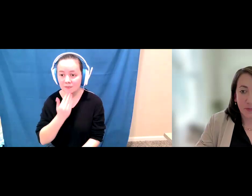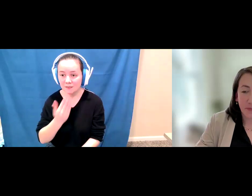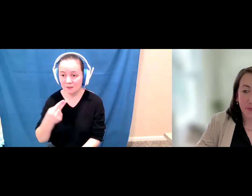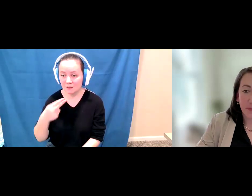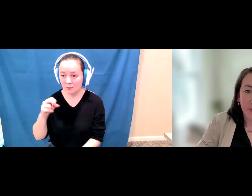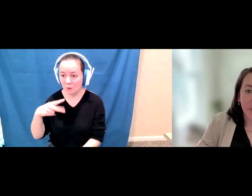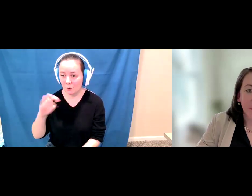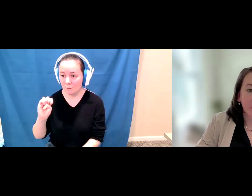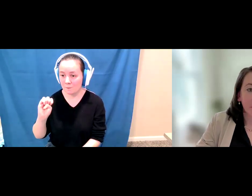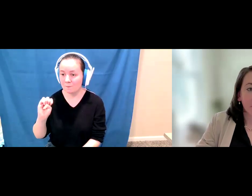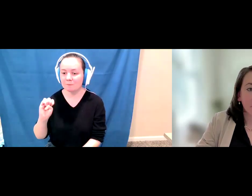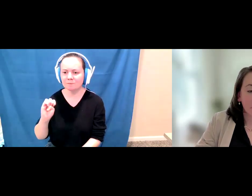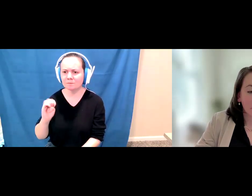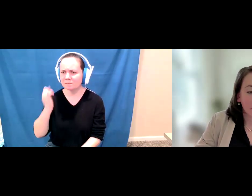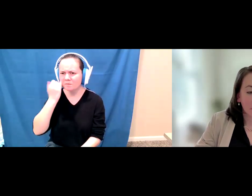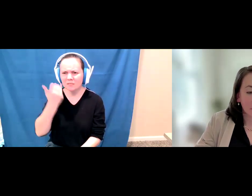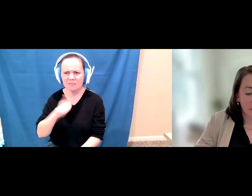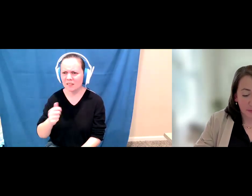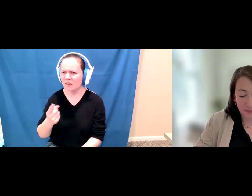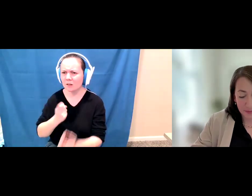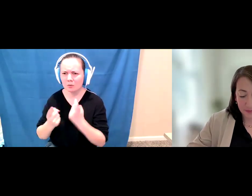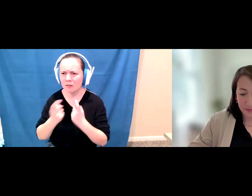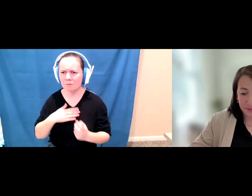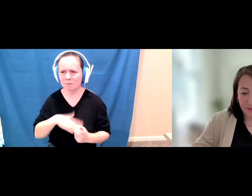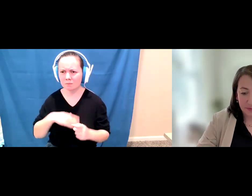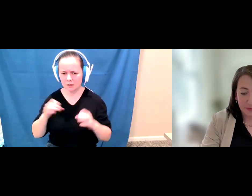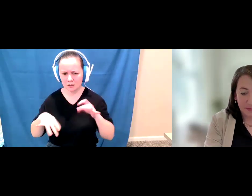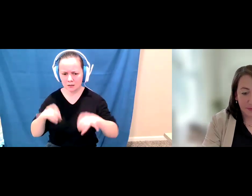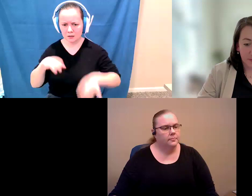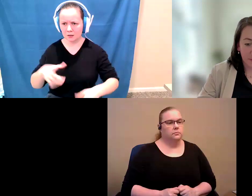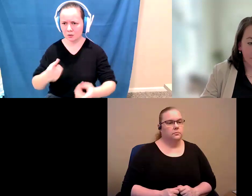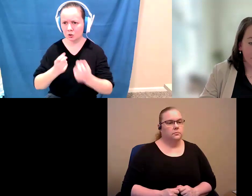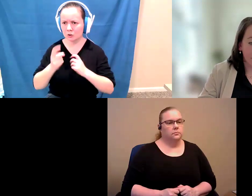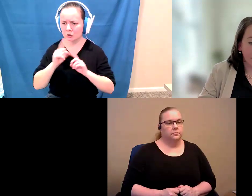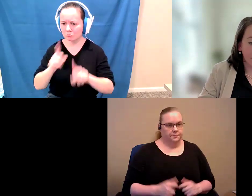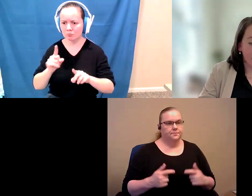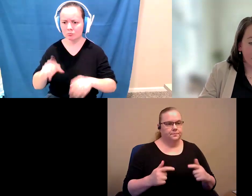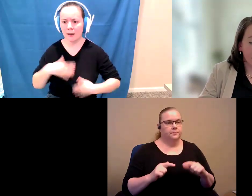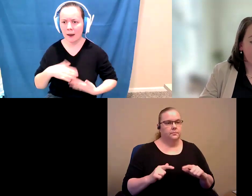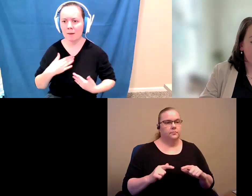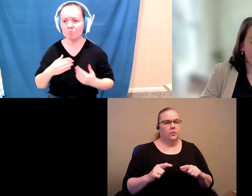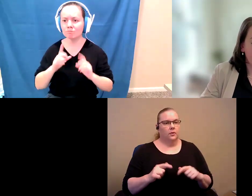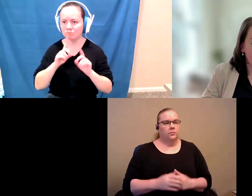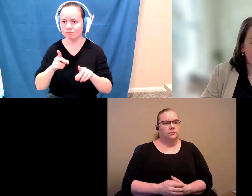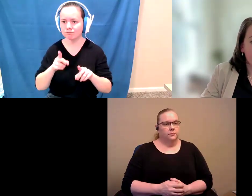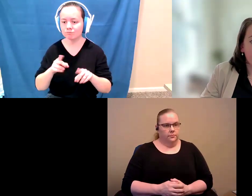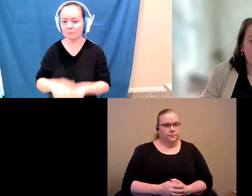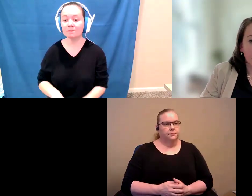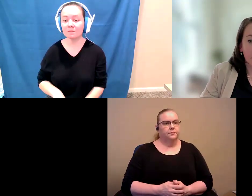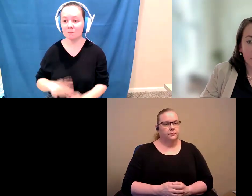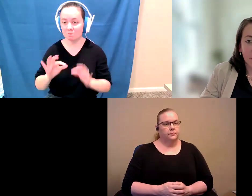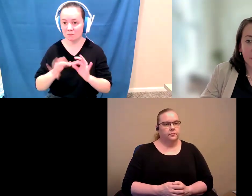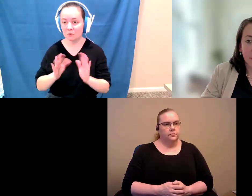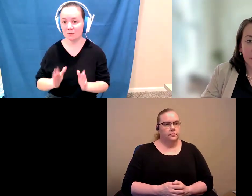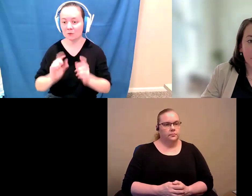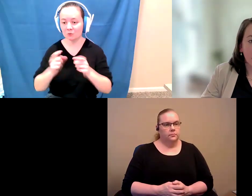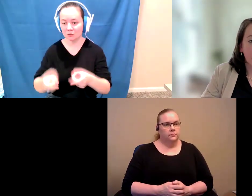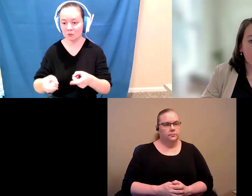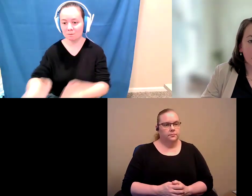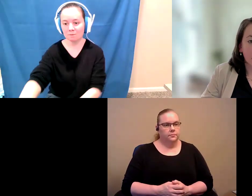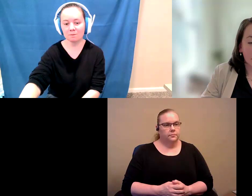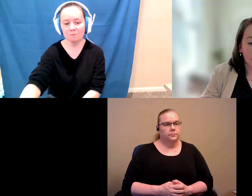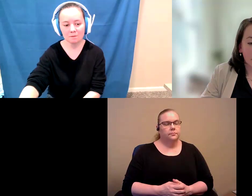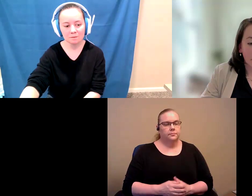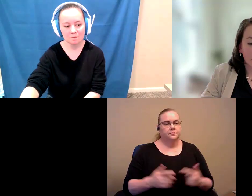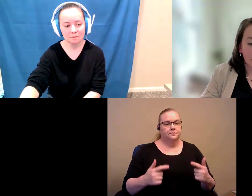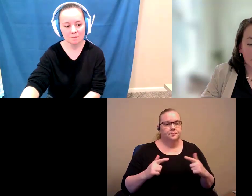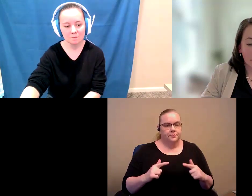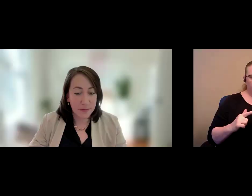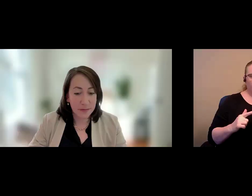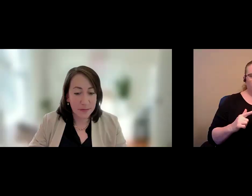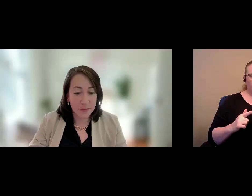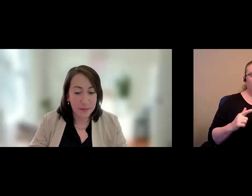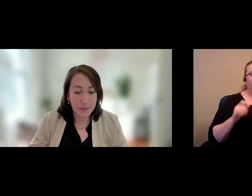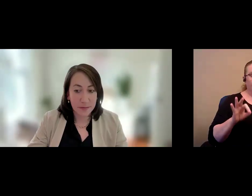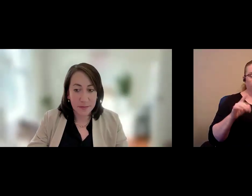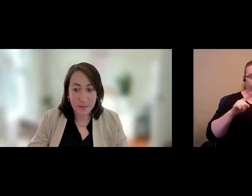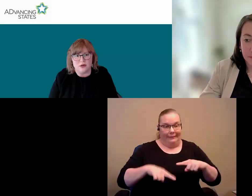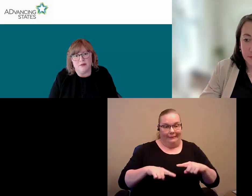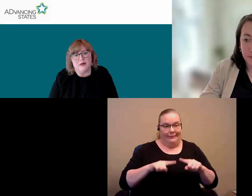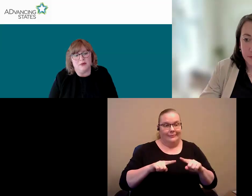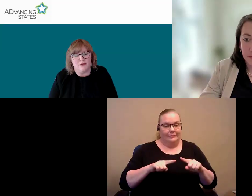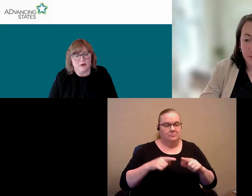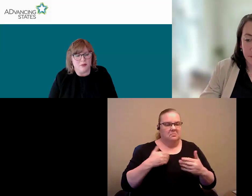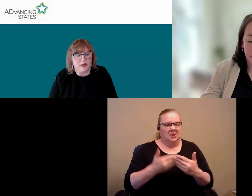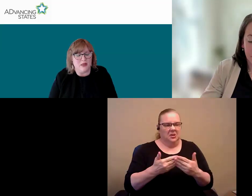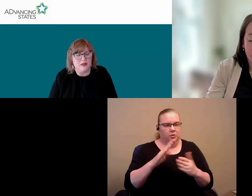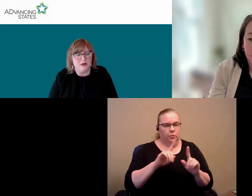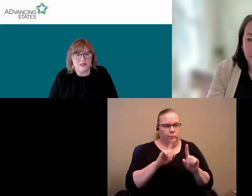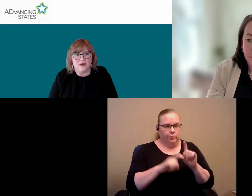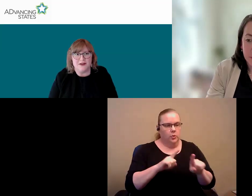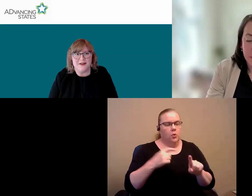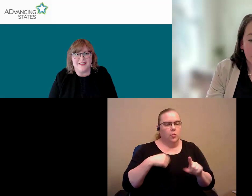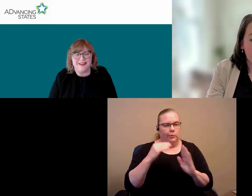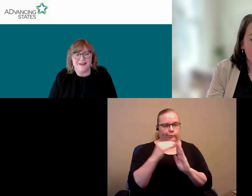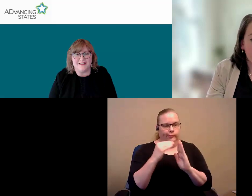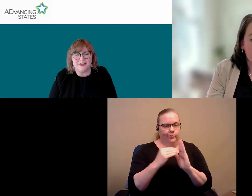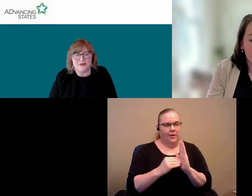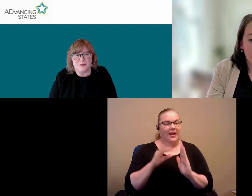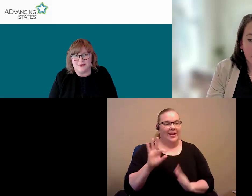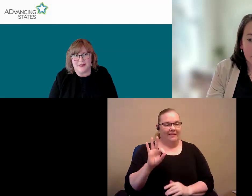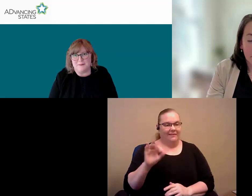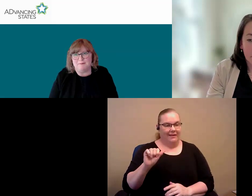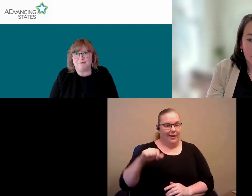Yeah. If you have any questions, please drop those in the Q&A. And we'd be happy to address those while we're all here together. Any that we aren't sure of yet or can't get to, we will be putting those into an FAQ. document. I believe that will be shared on the center's website.